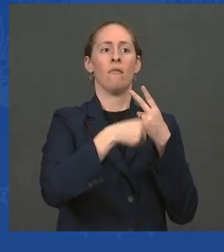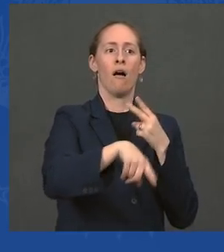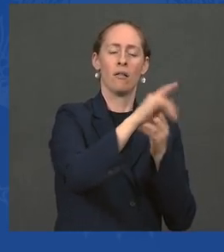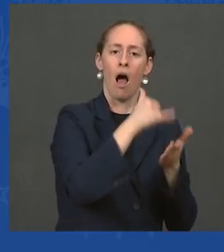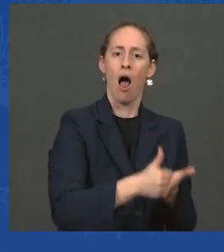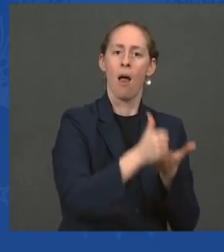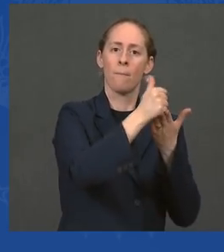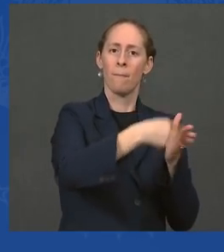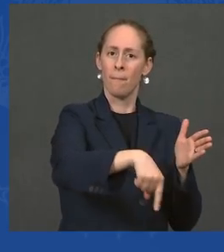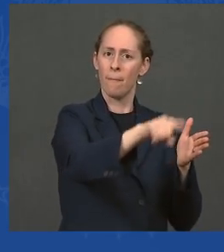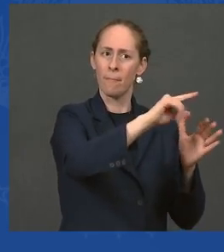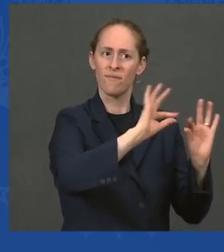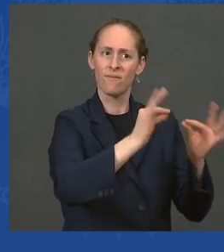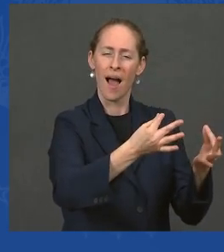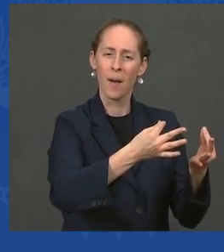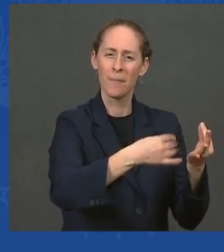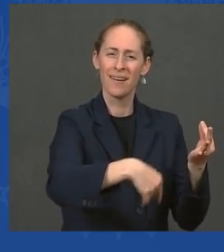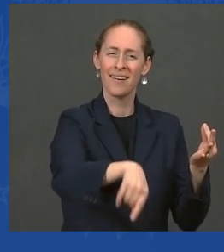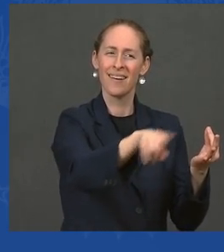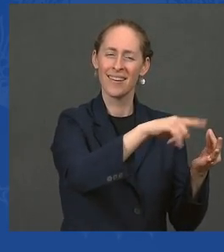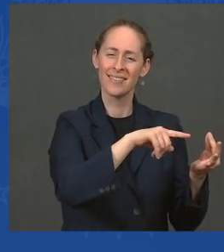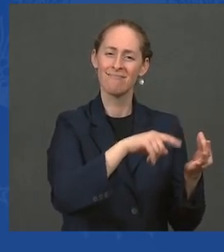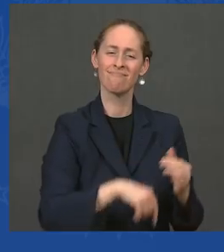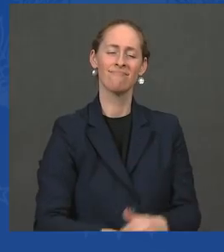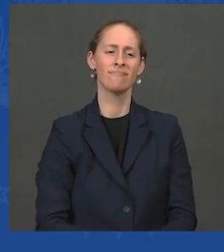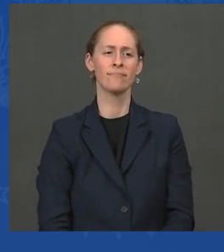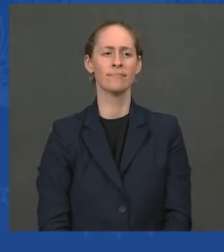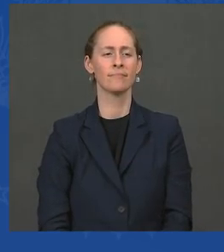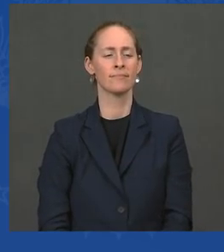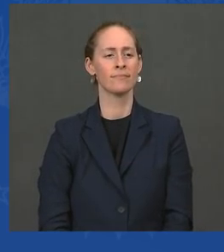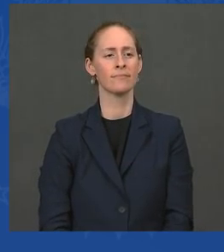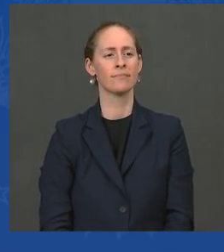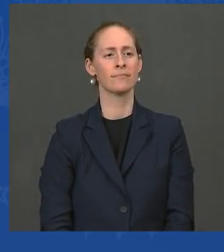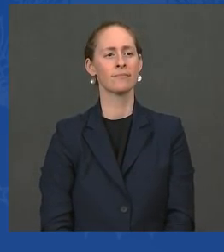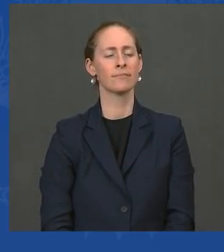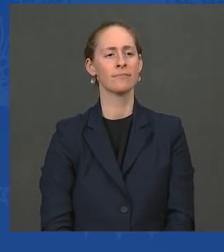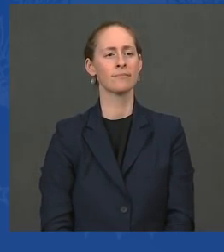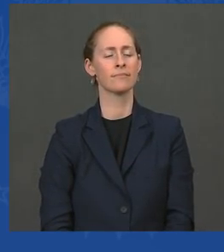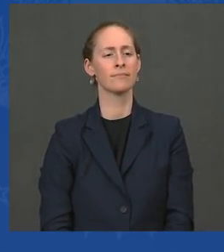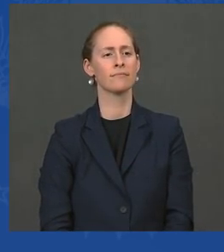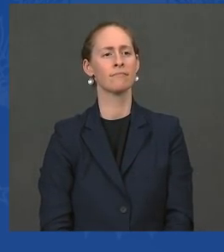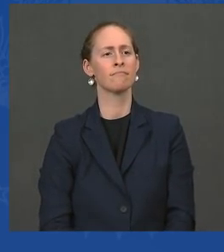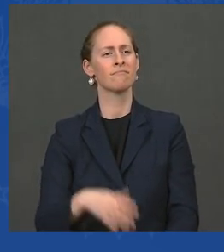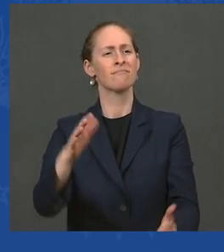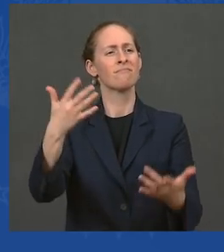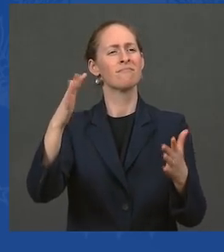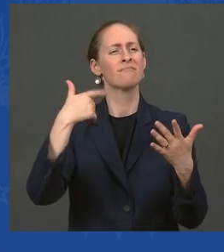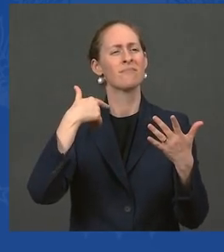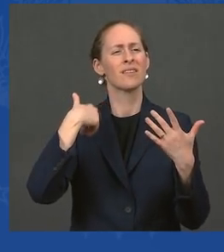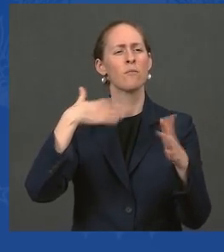we want to cut the capital gains tax for the wealthy or anybody -- no one has a problem when we deal with that.